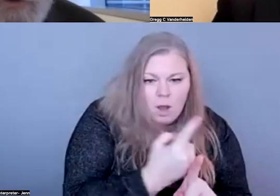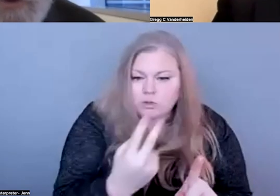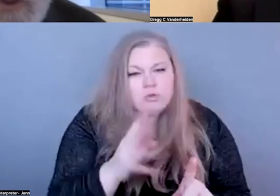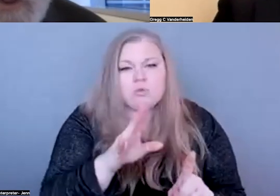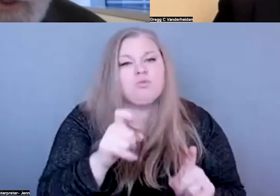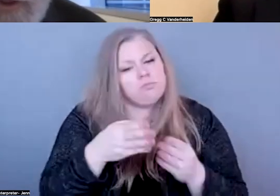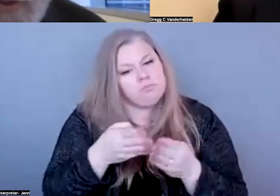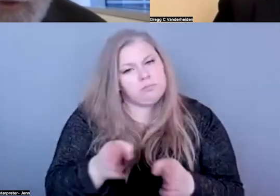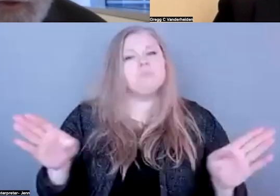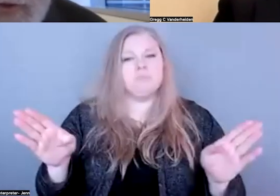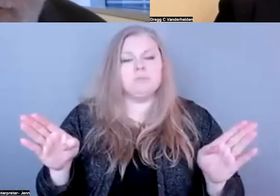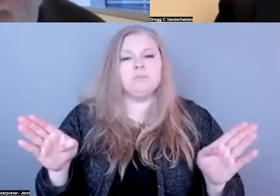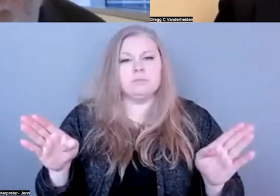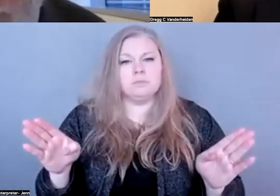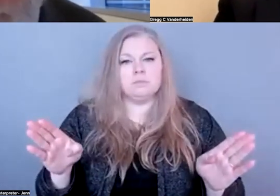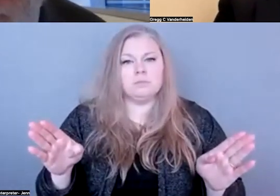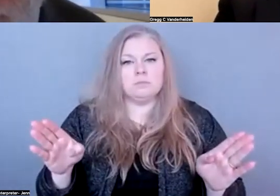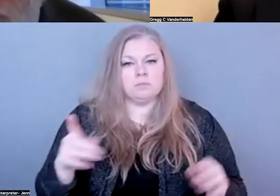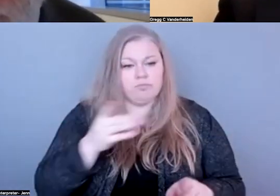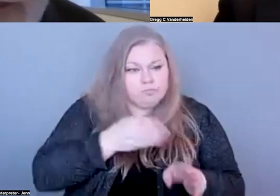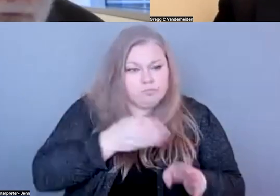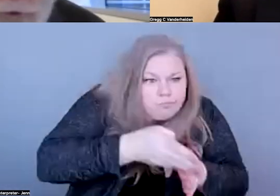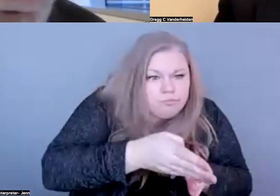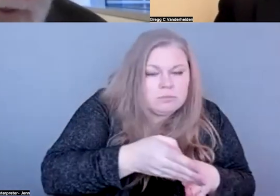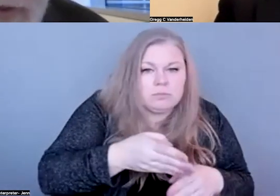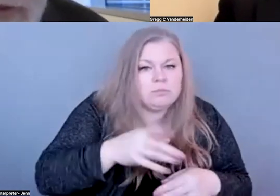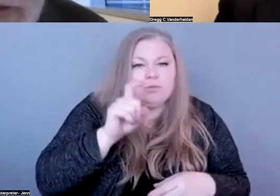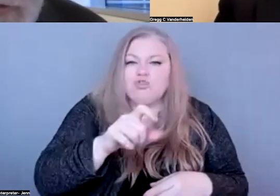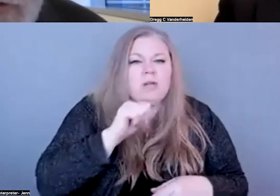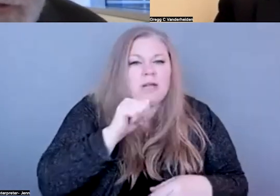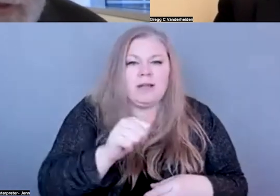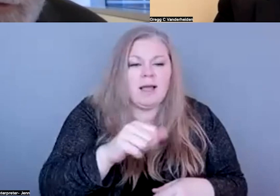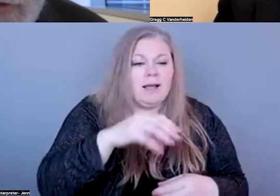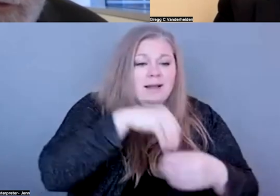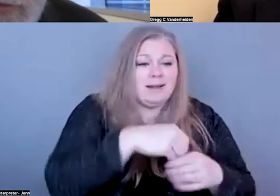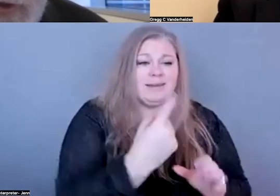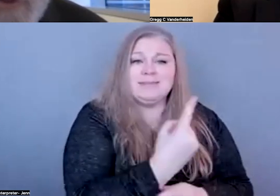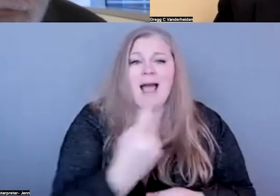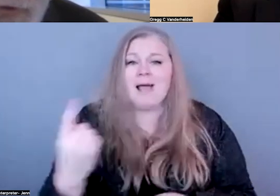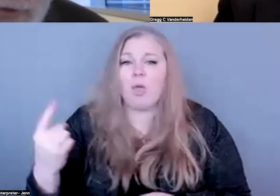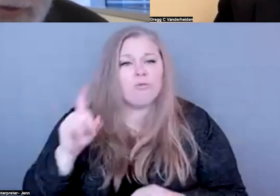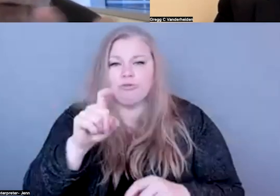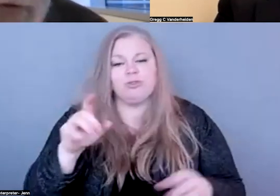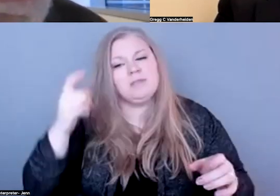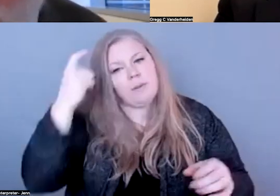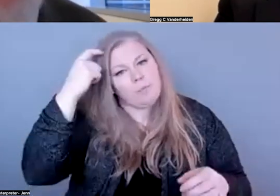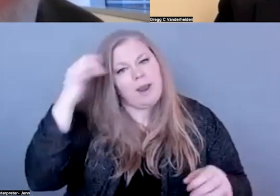research in silos, without realizing that the brain is putting together all of those